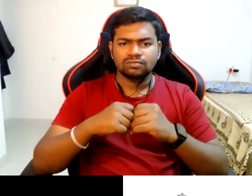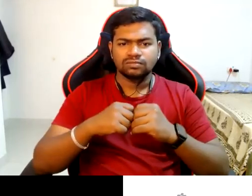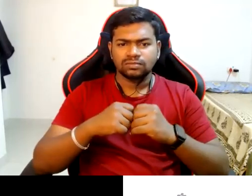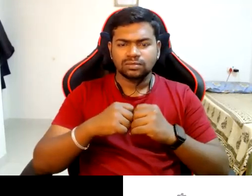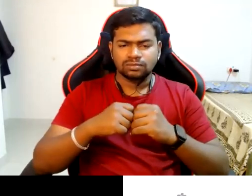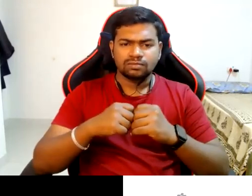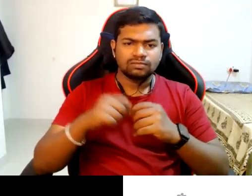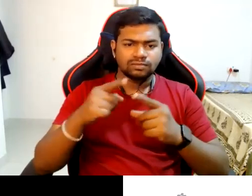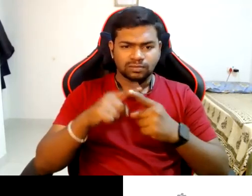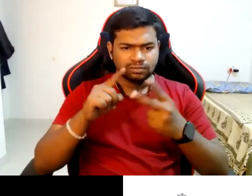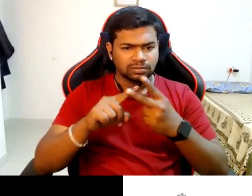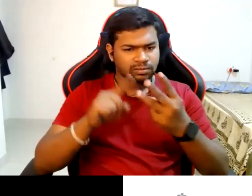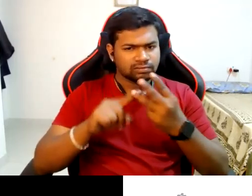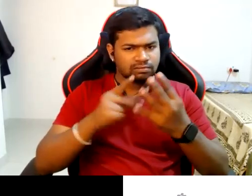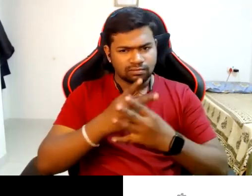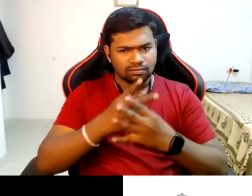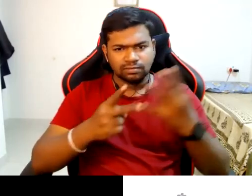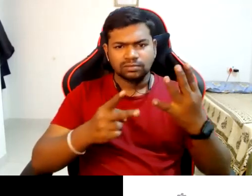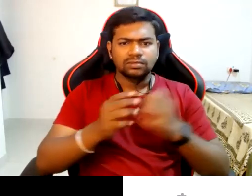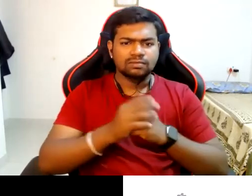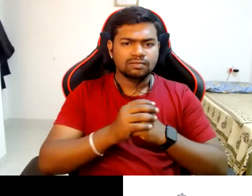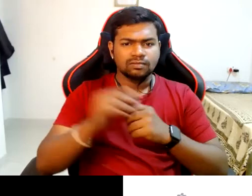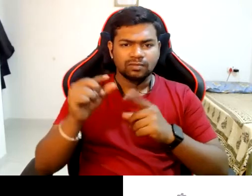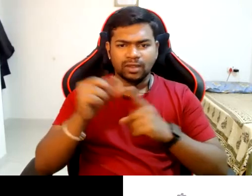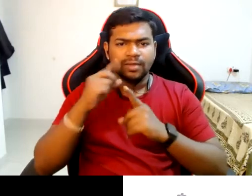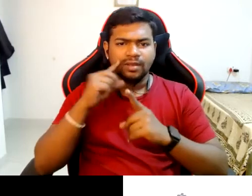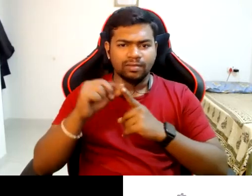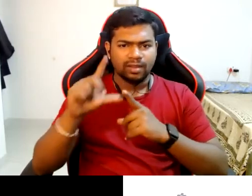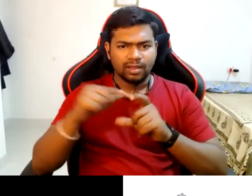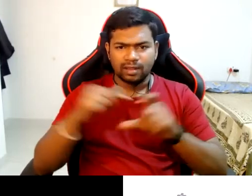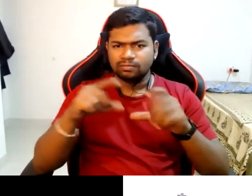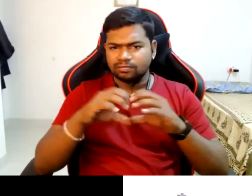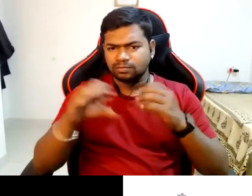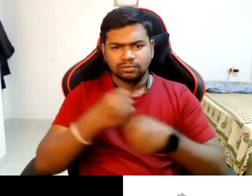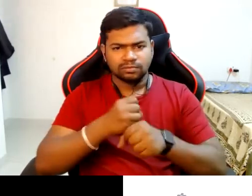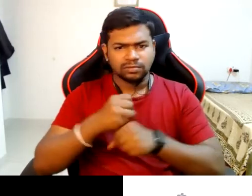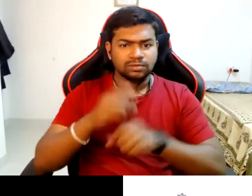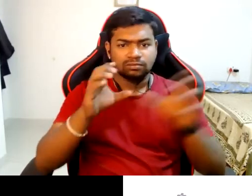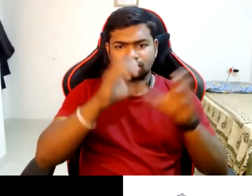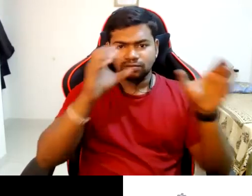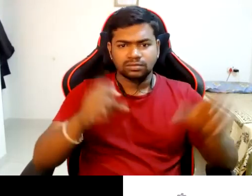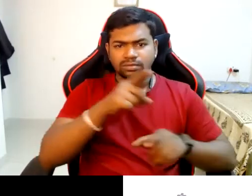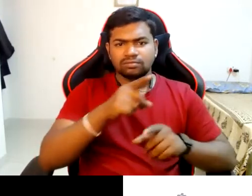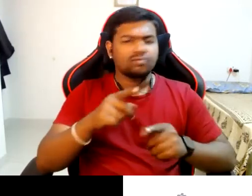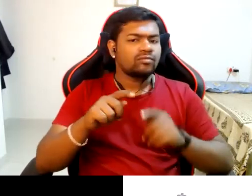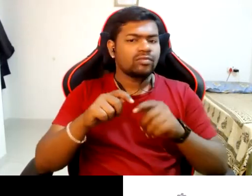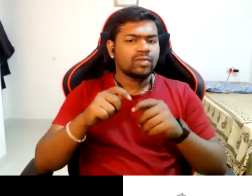So that's a huge pipeline that i built. My customers are the internal team within Symantec.